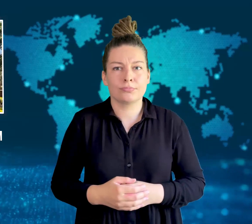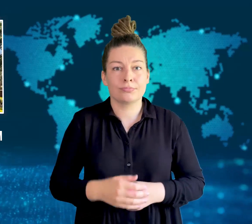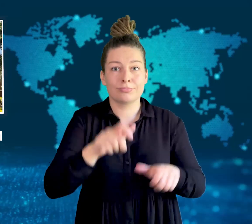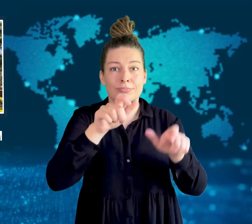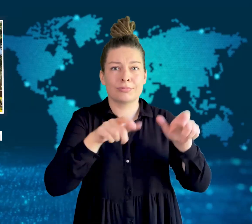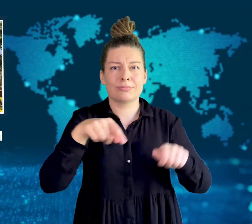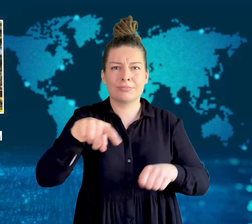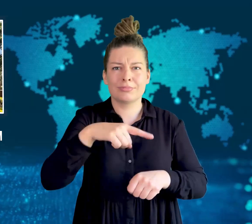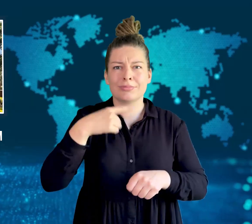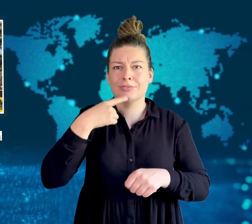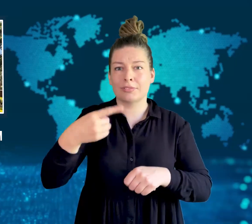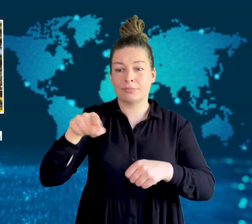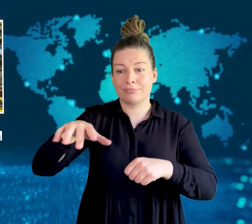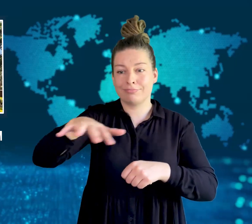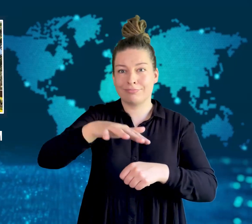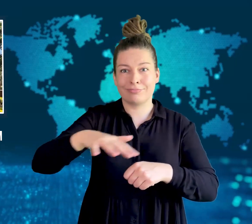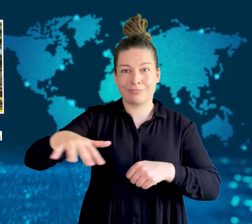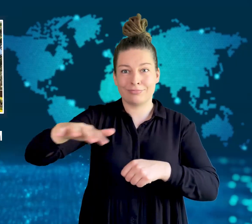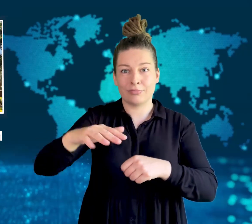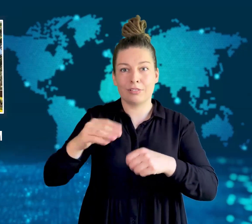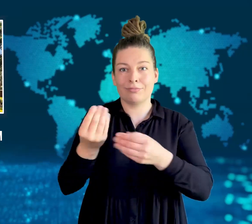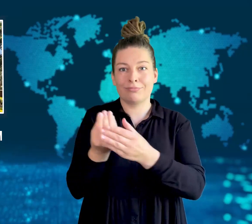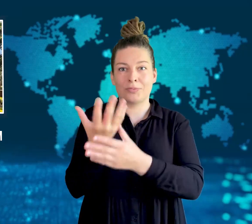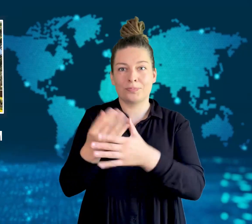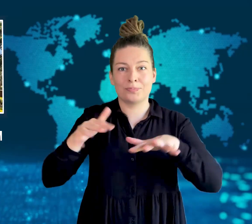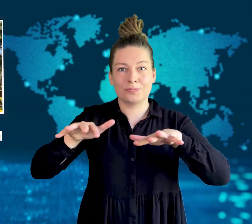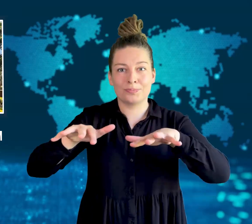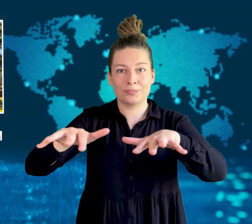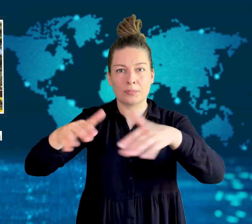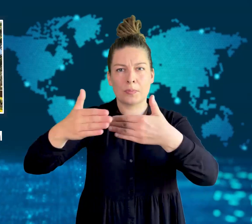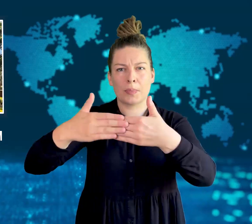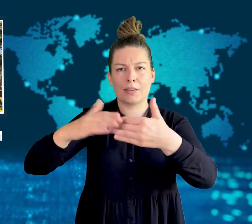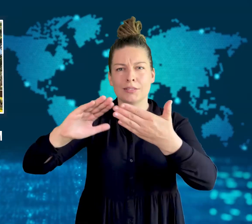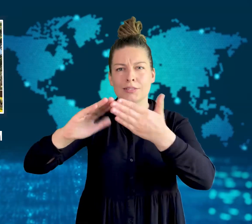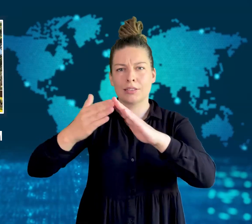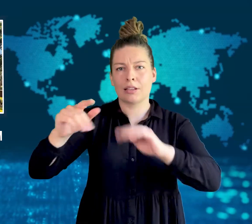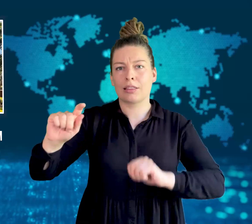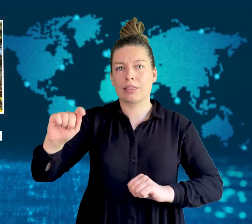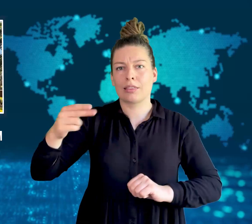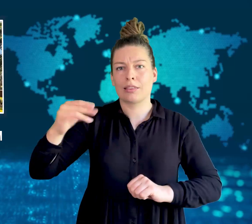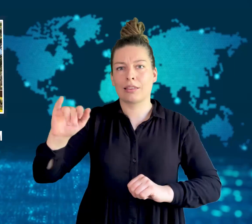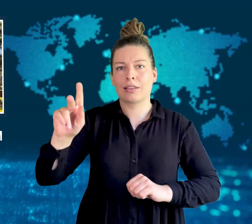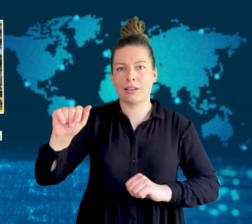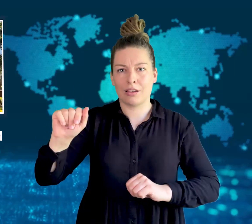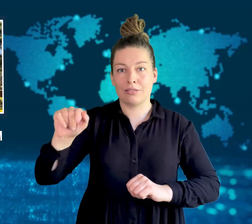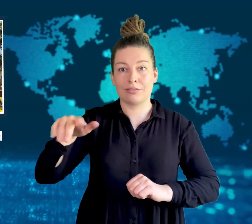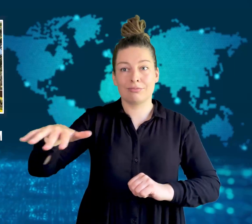Witnesses say the guards at the farm near Thika have used